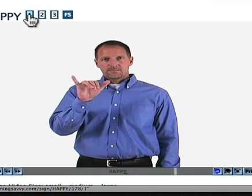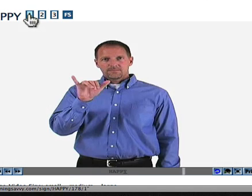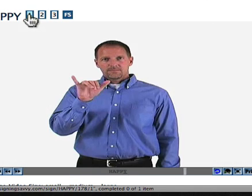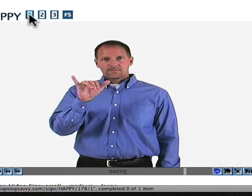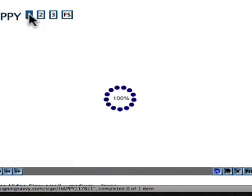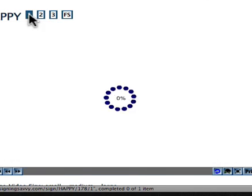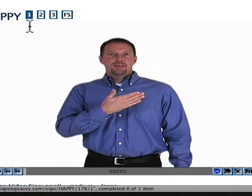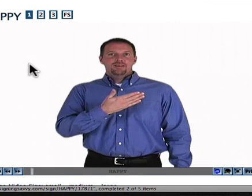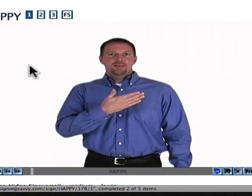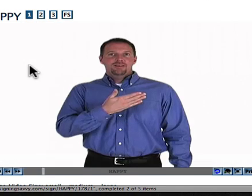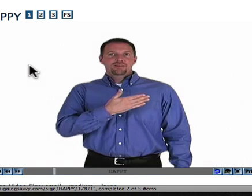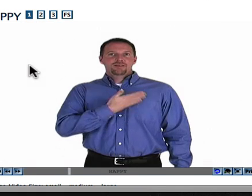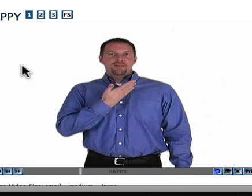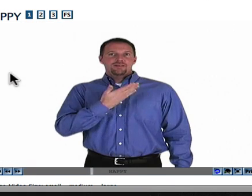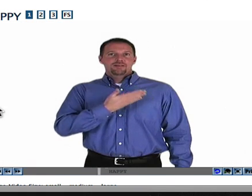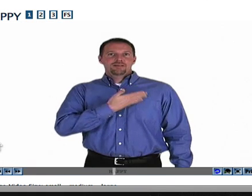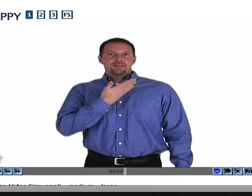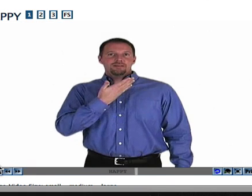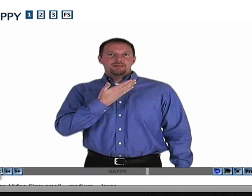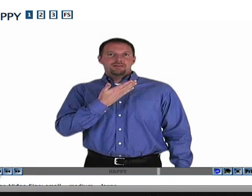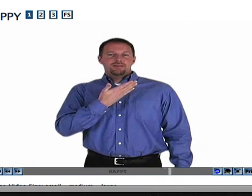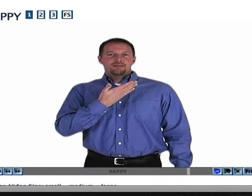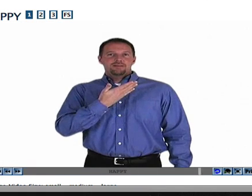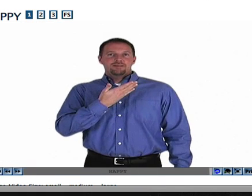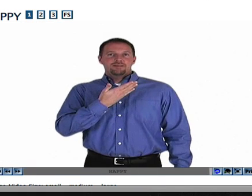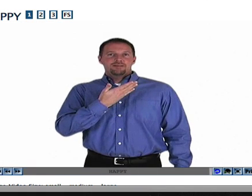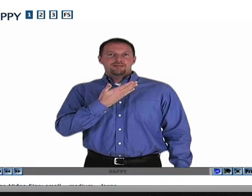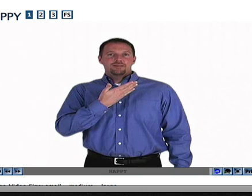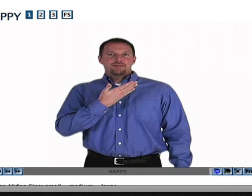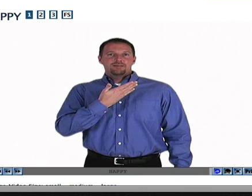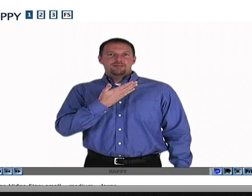Let me switch back to the first variation and let's look at the playback controls.